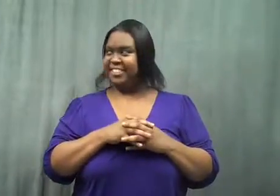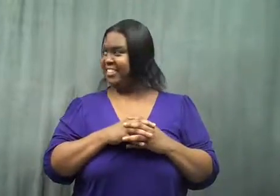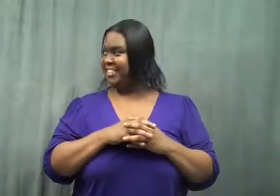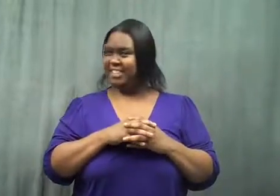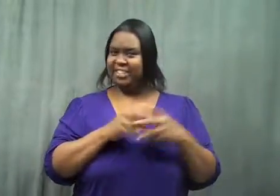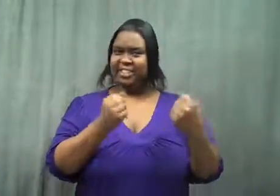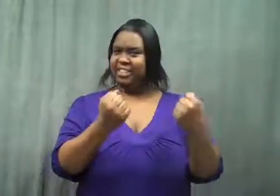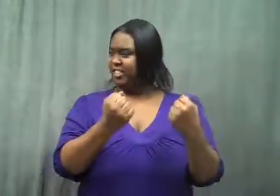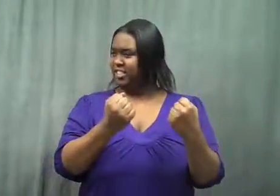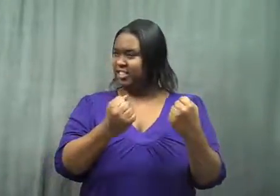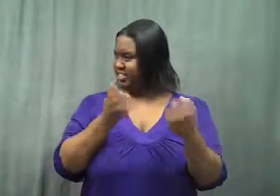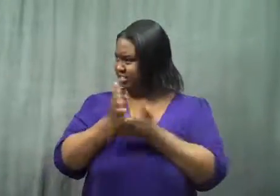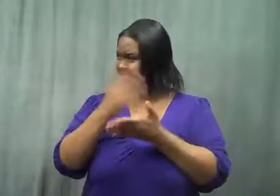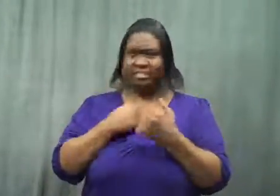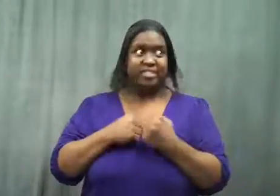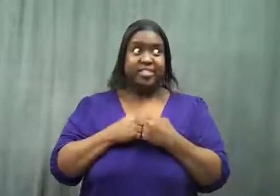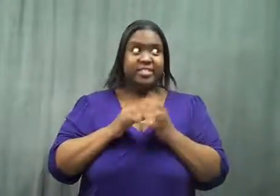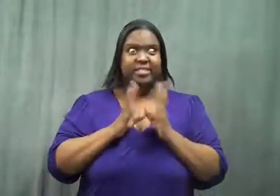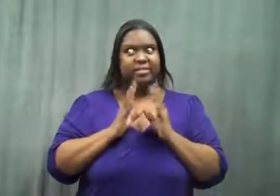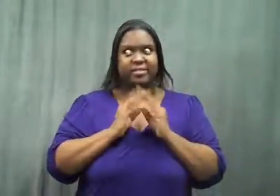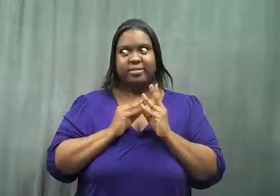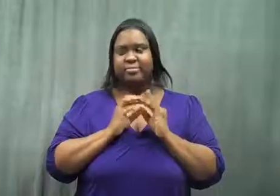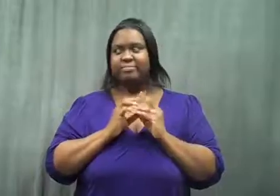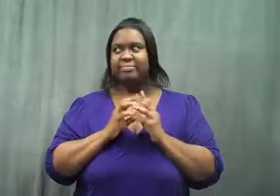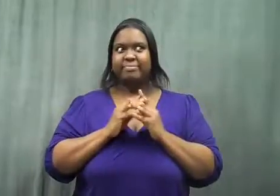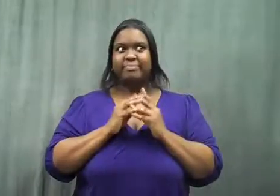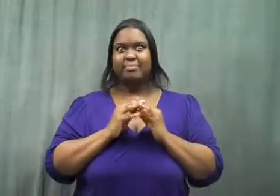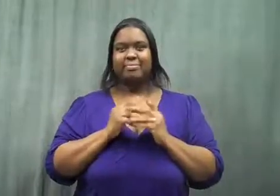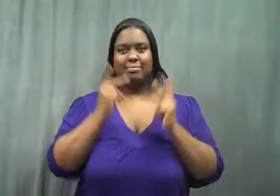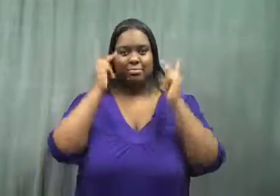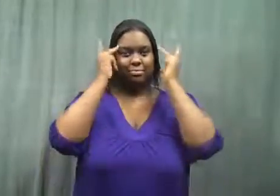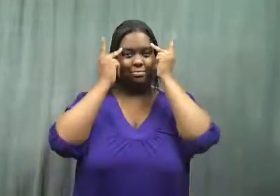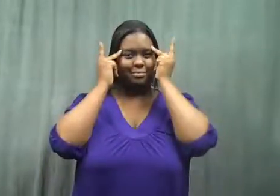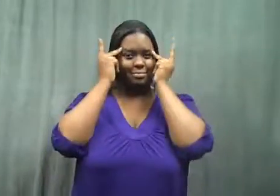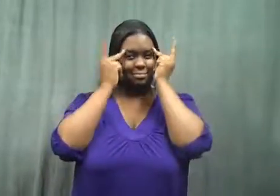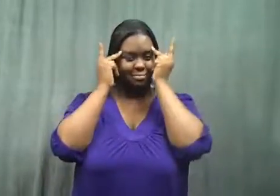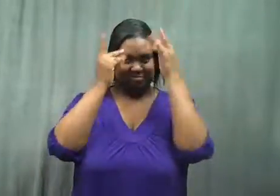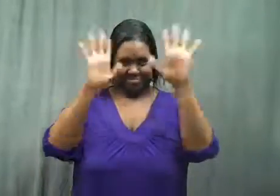"You ok?" "Yes." I was paranoid.